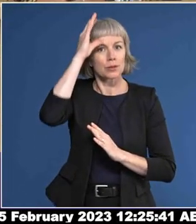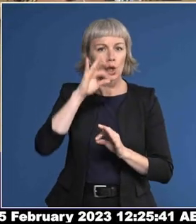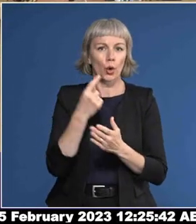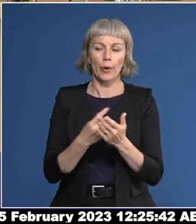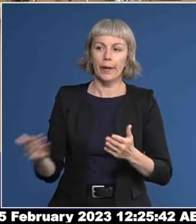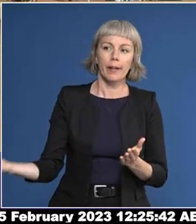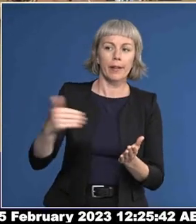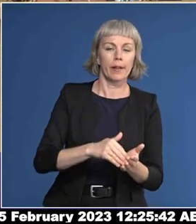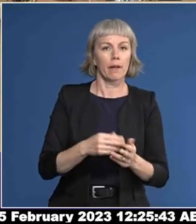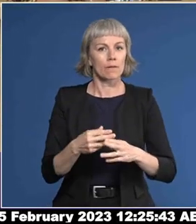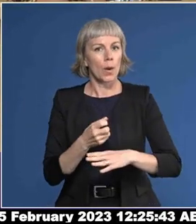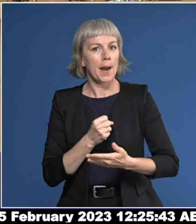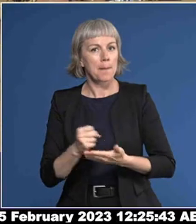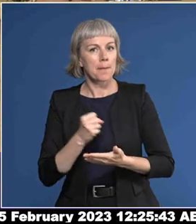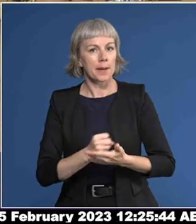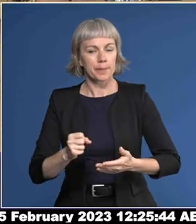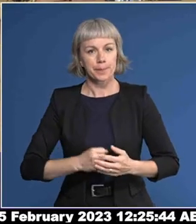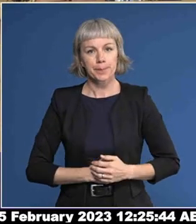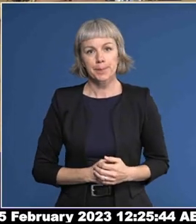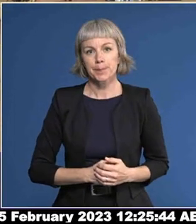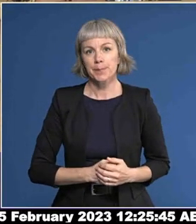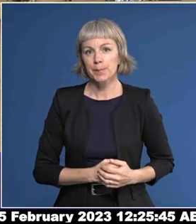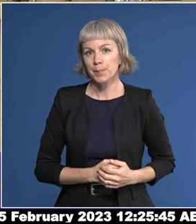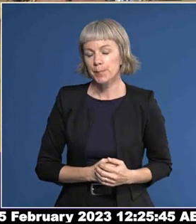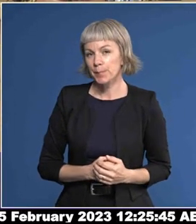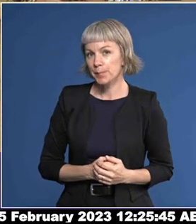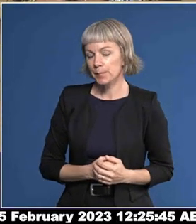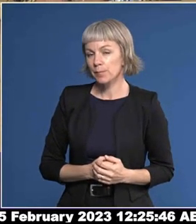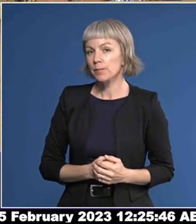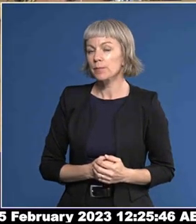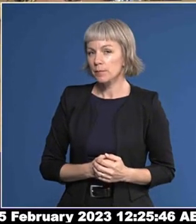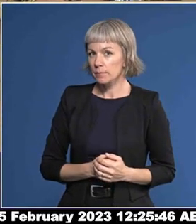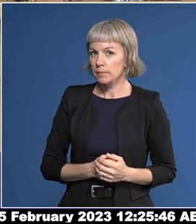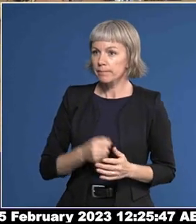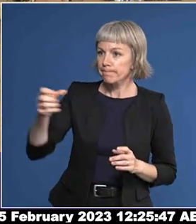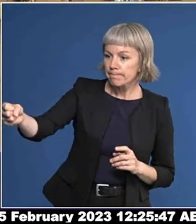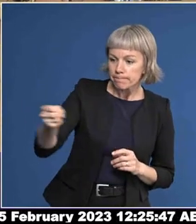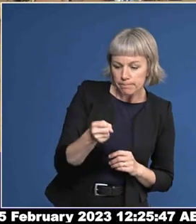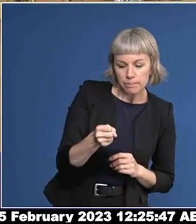So in terms of getting the right talent and the right people, does that